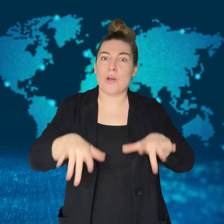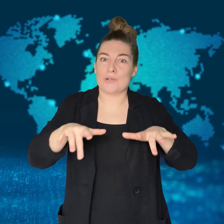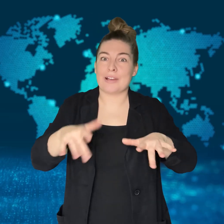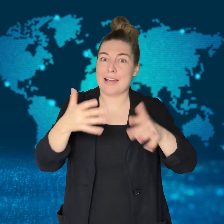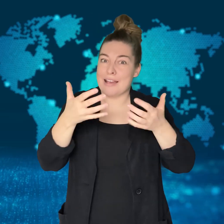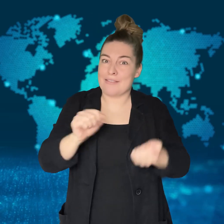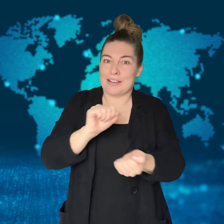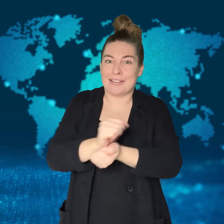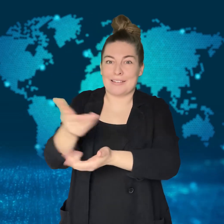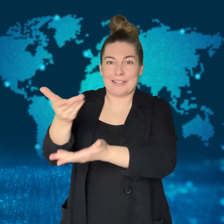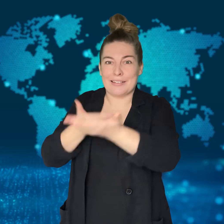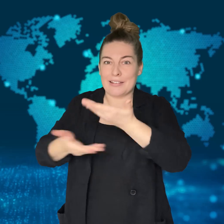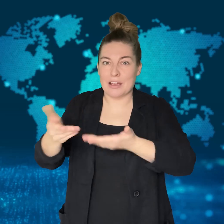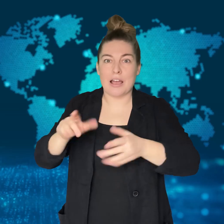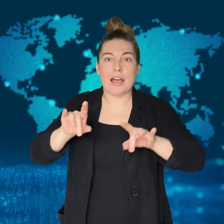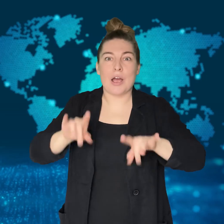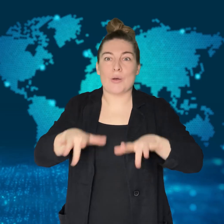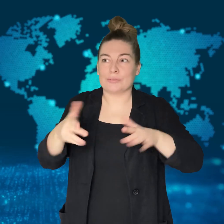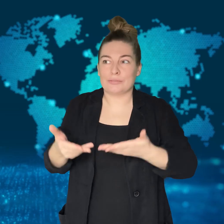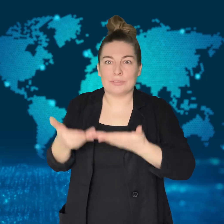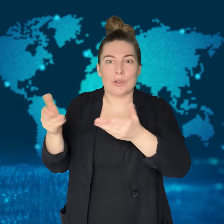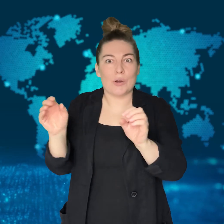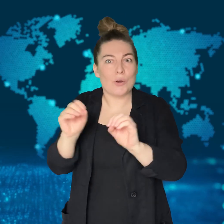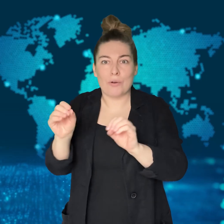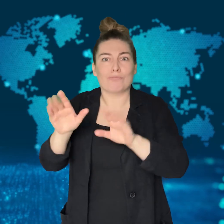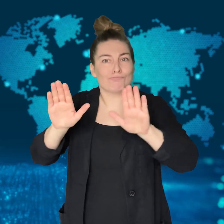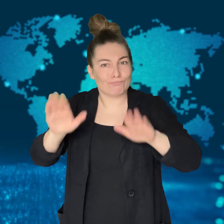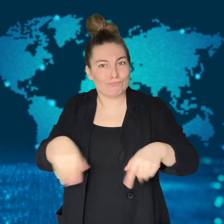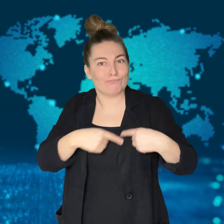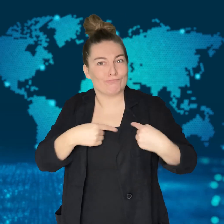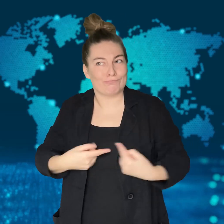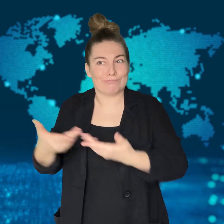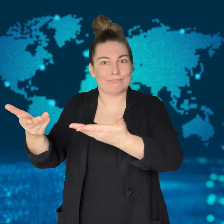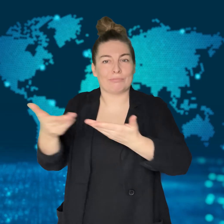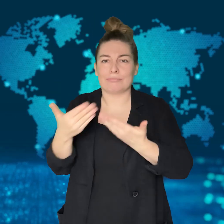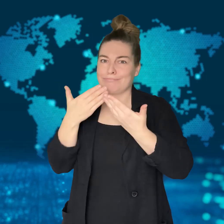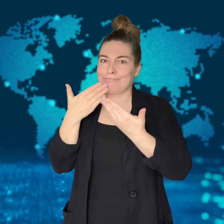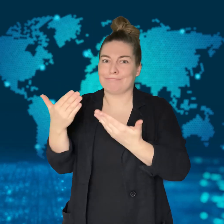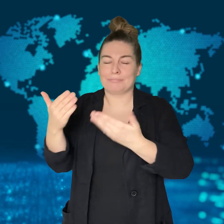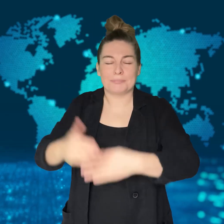there were no prisoners exchanged to Indonesia.